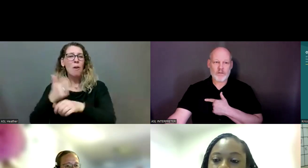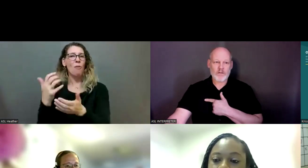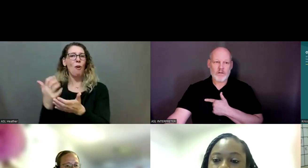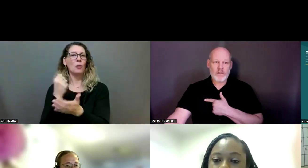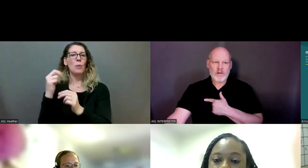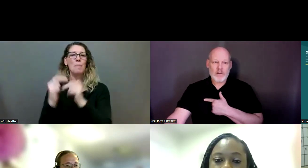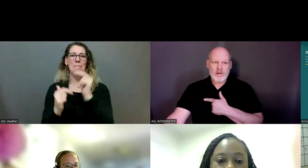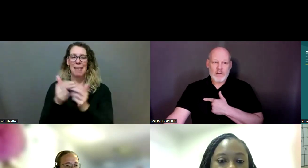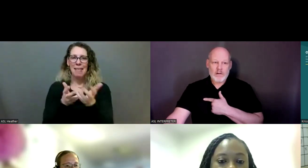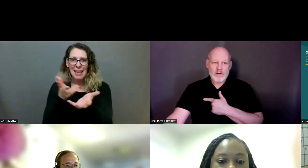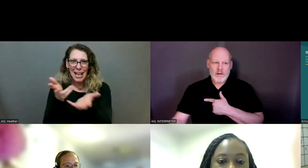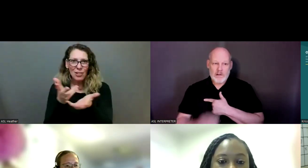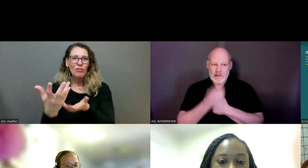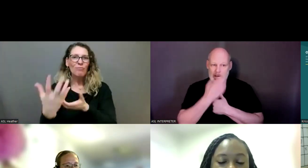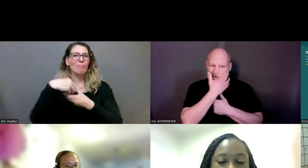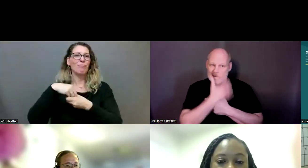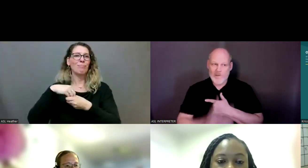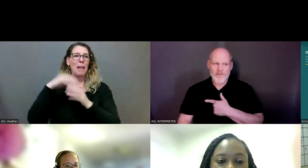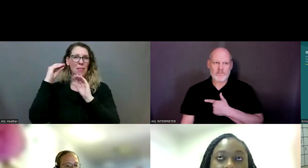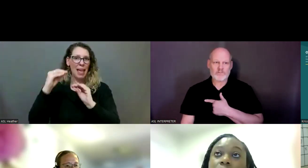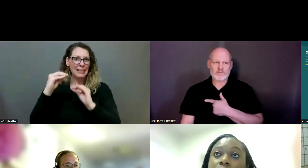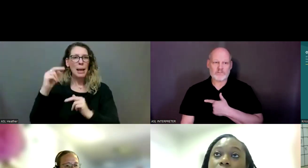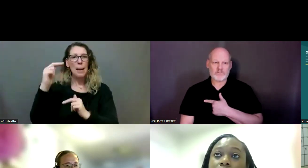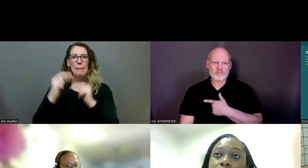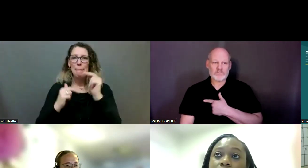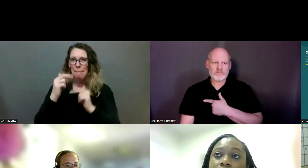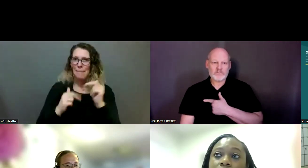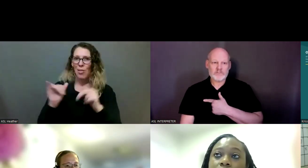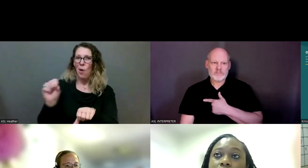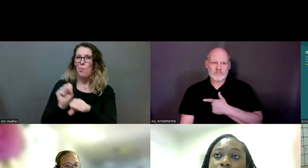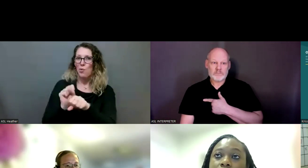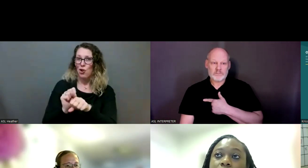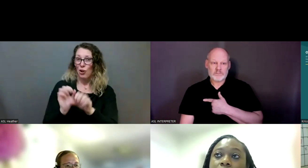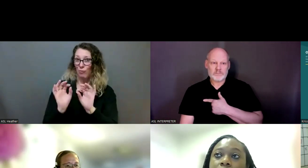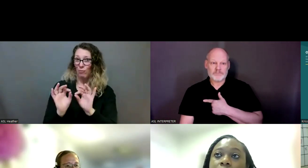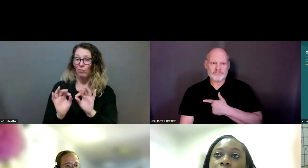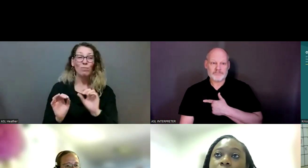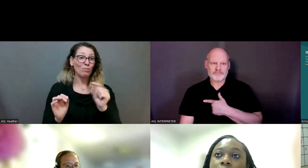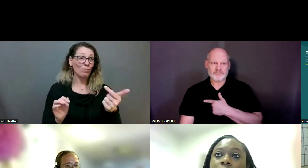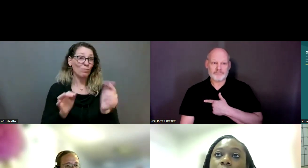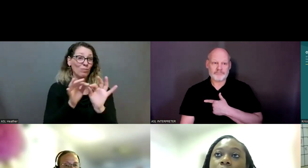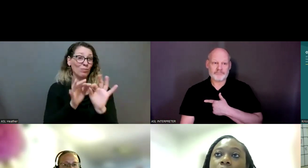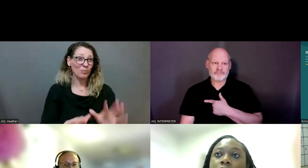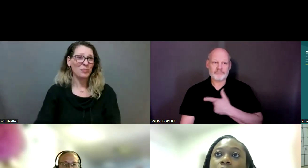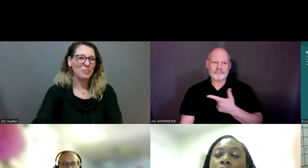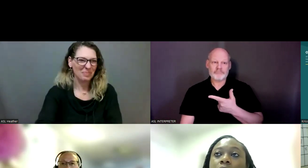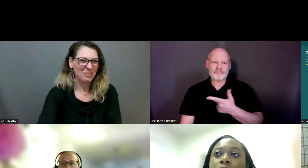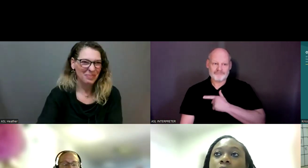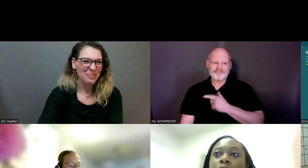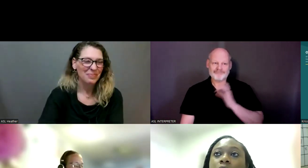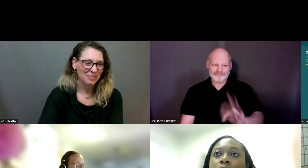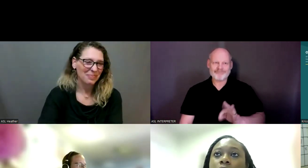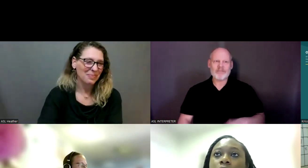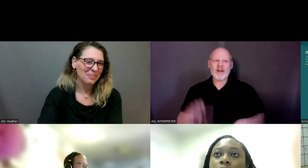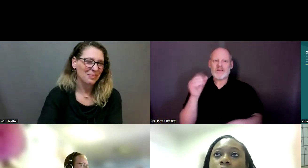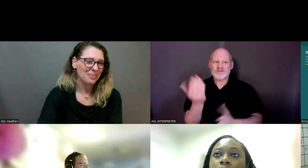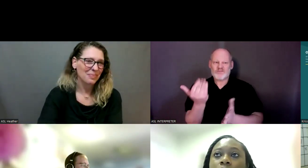engaging lessons, to again build that work, and so it's, again I would say the biggest